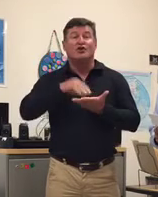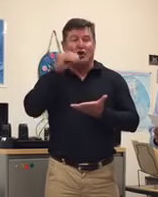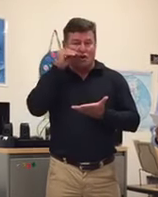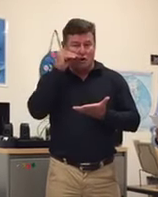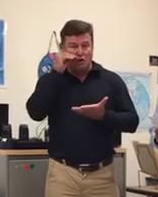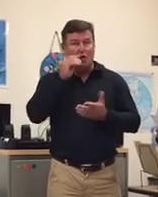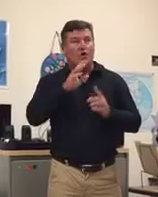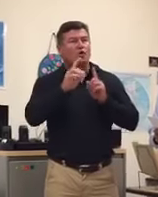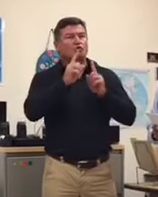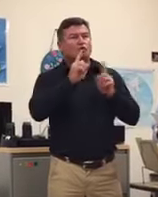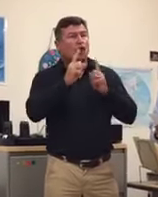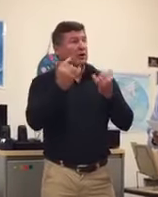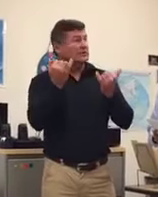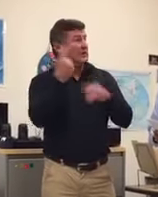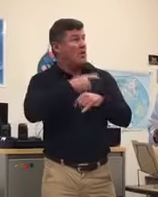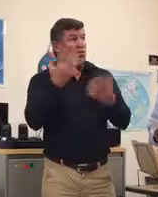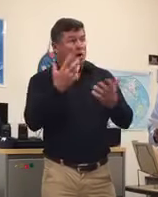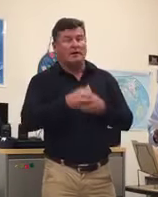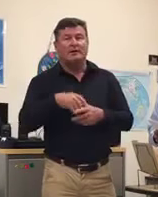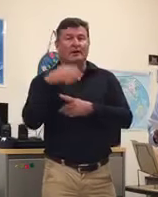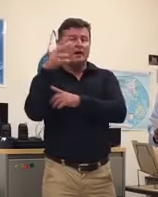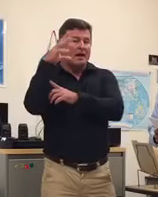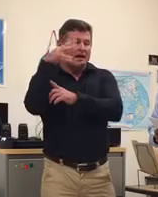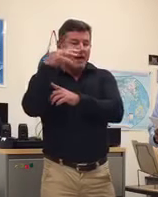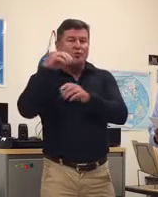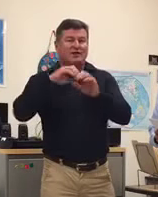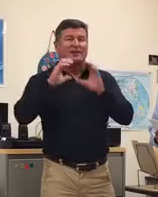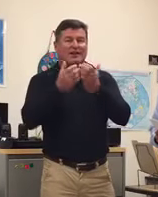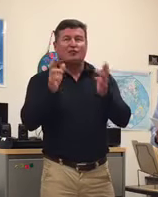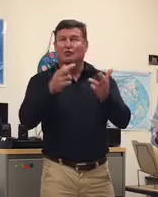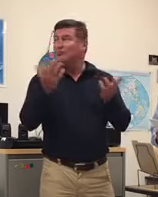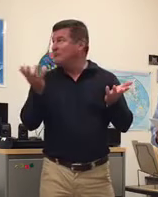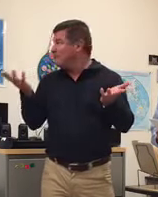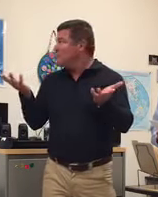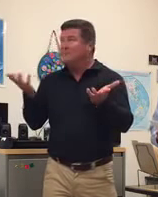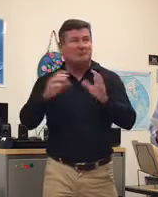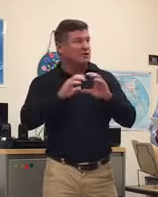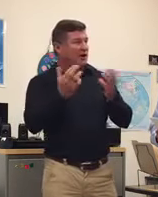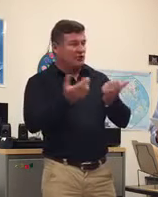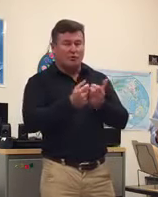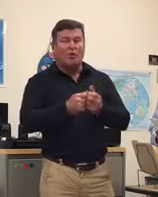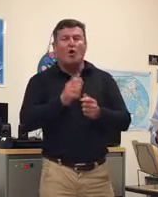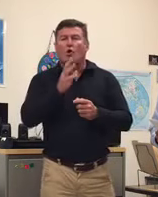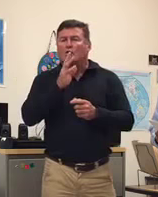classroom, a classroom such as today's setting. We're going to discuss three things about